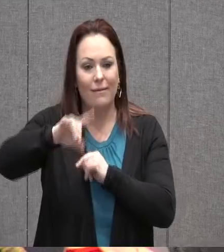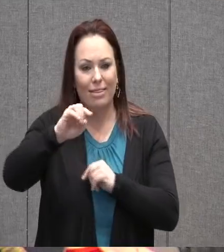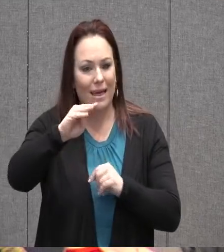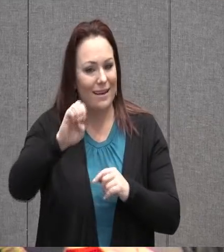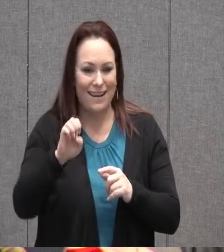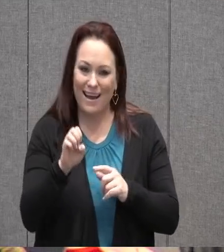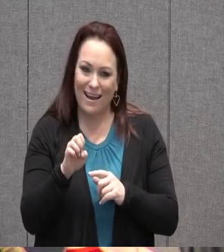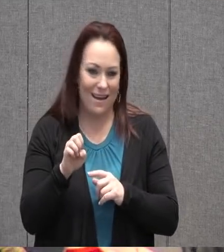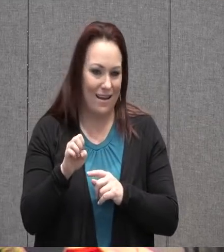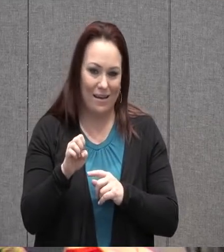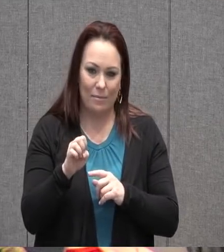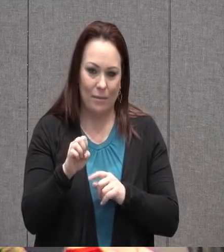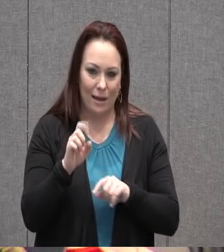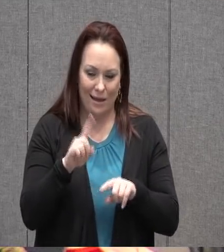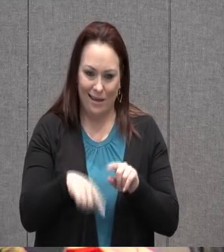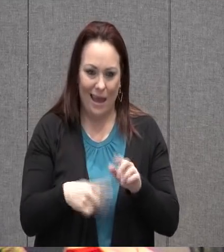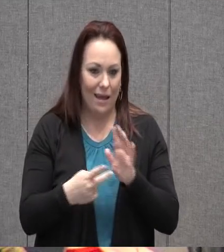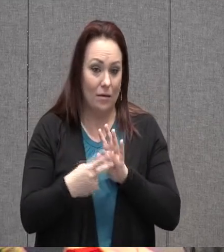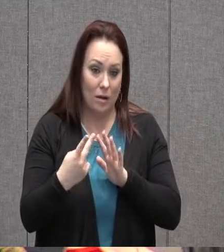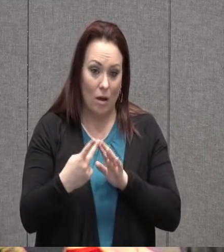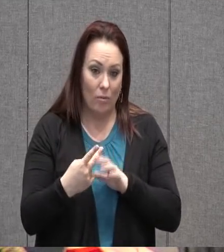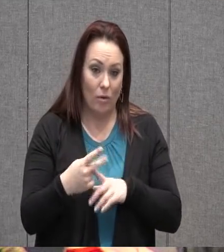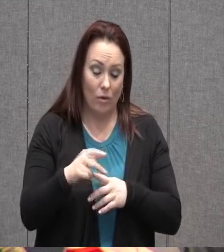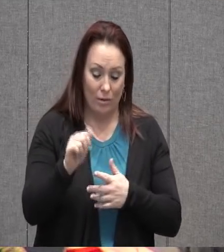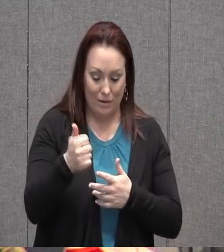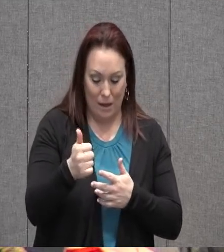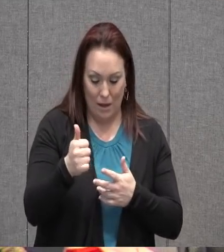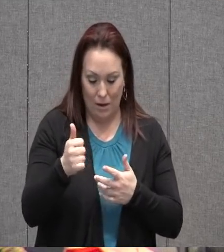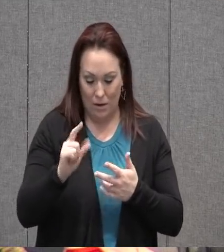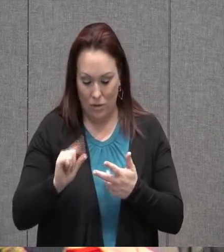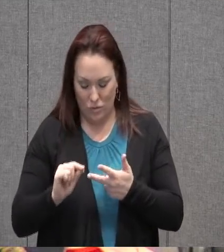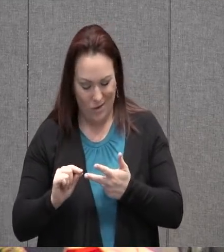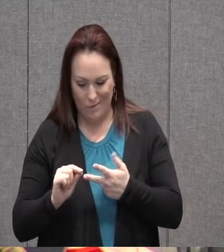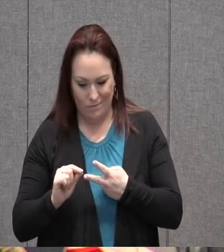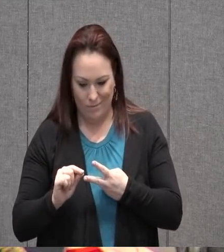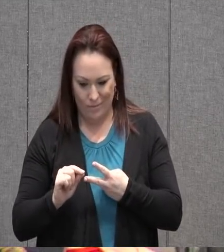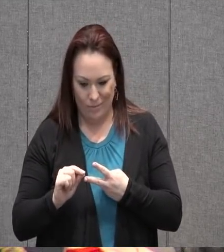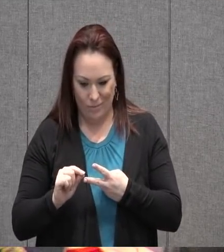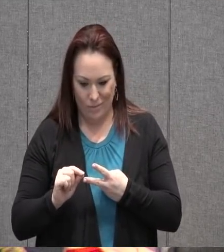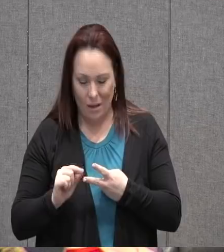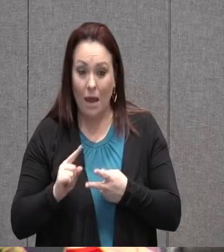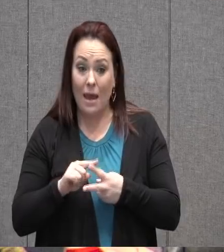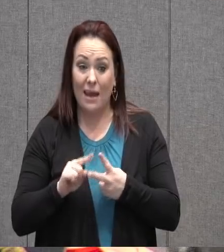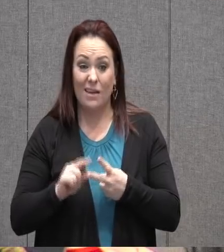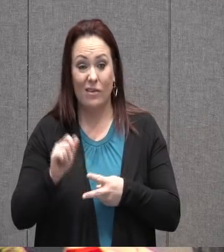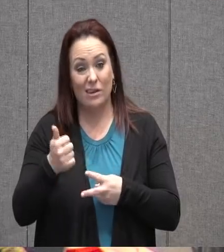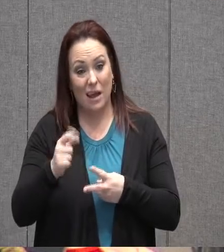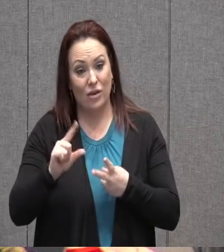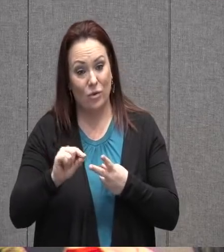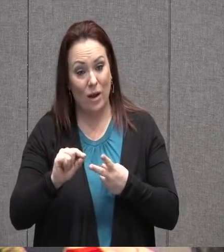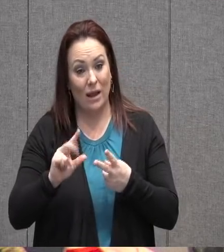to make a quarter and if you tripled it with three you would have too much.